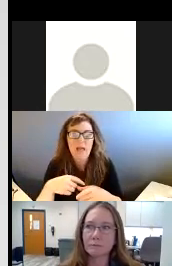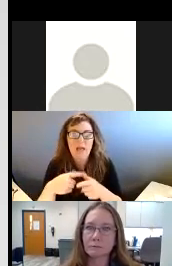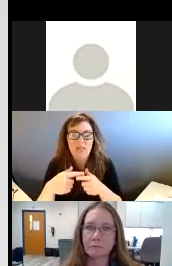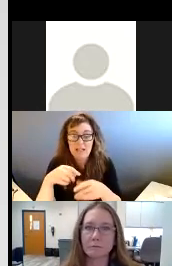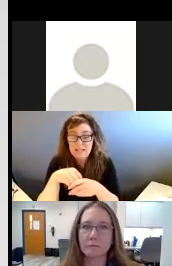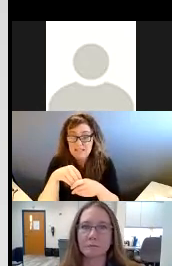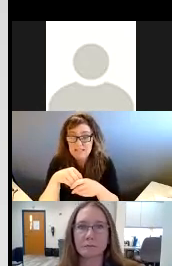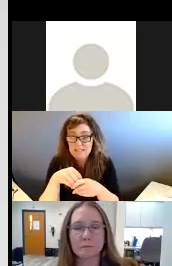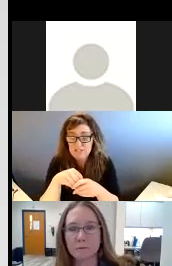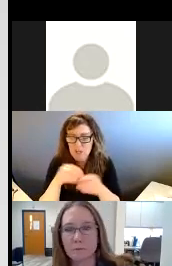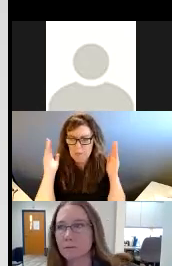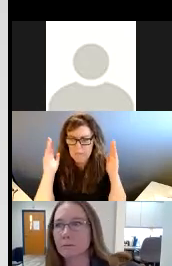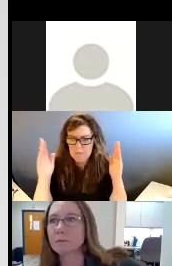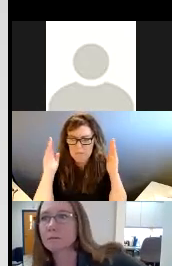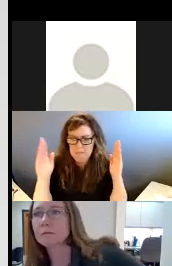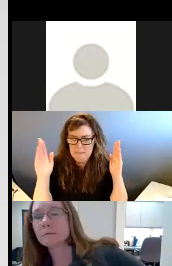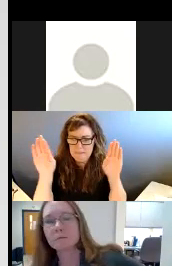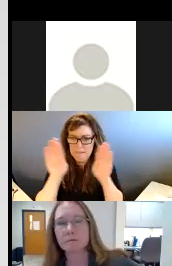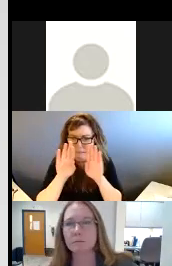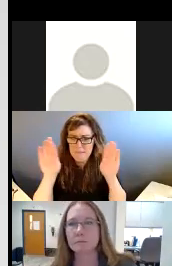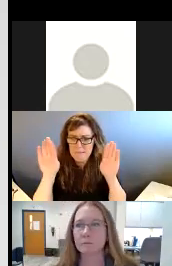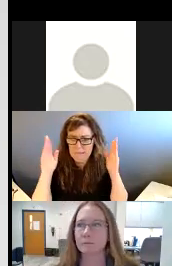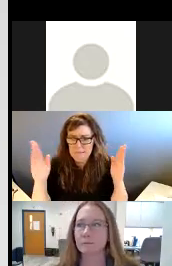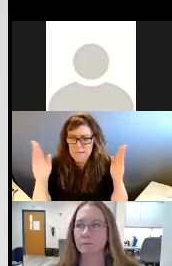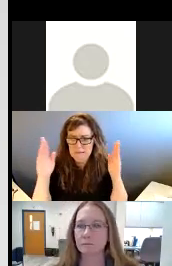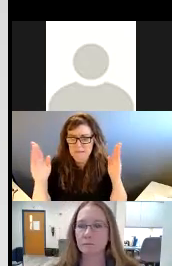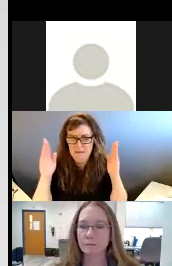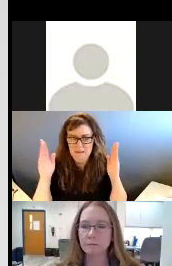CLOSED OFF AREA, SO THEN IF YOU WANTED TO GET A